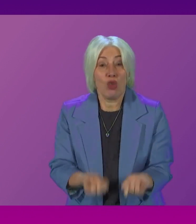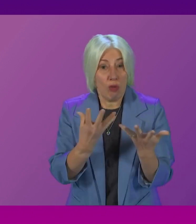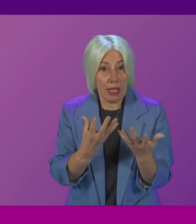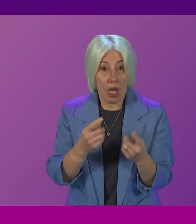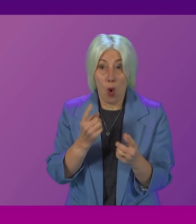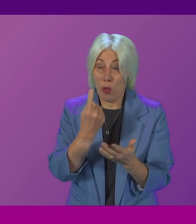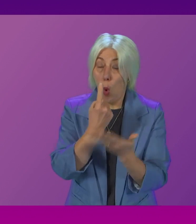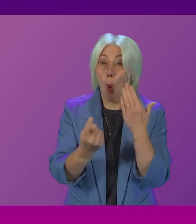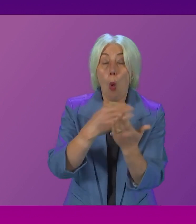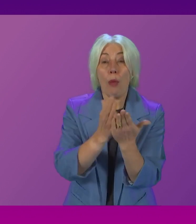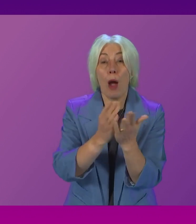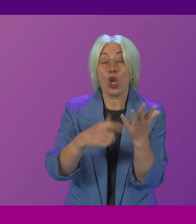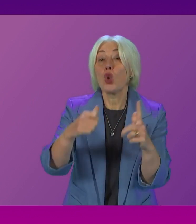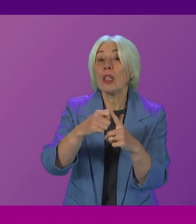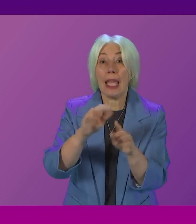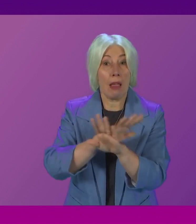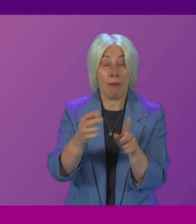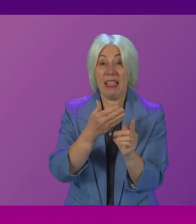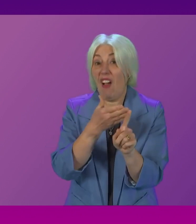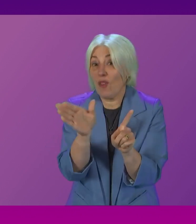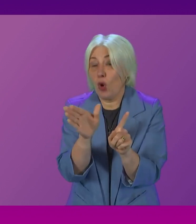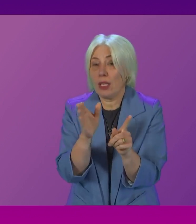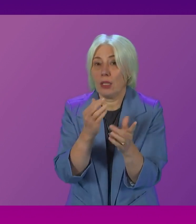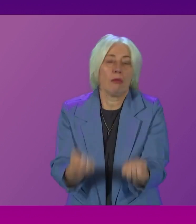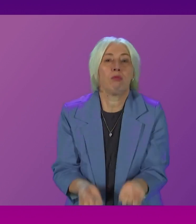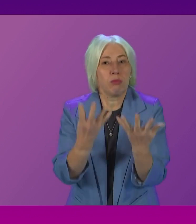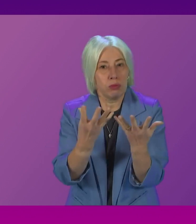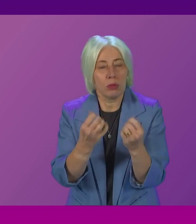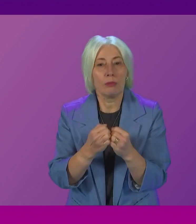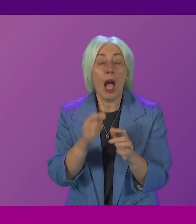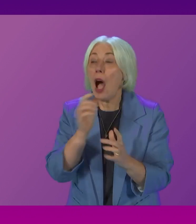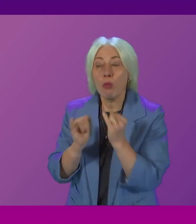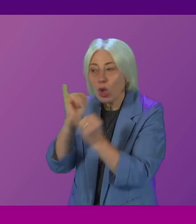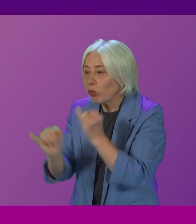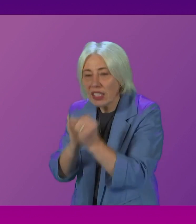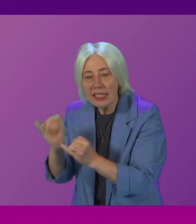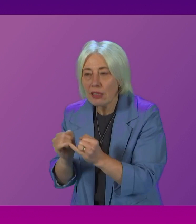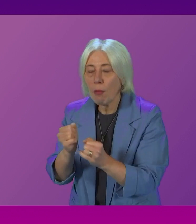that has avoided it. What I am about to say is not a criticism of the Government in Wales,